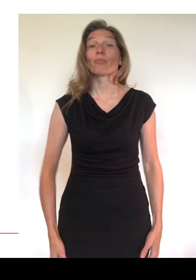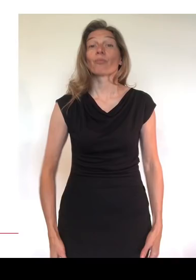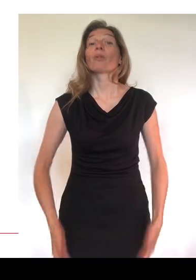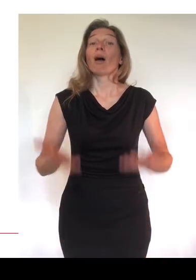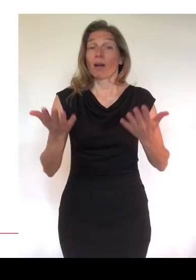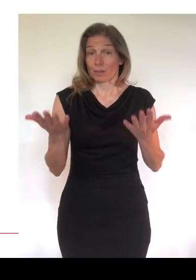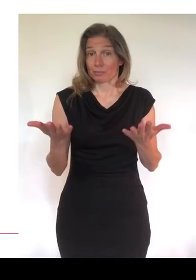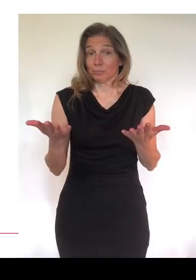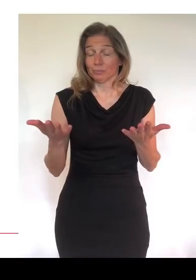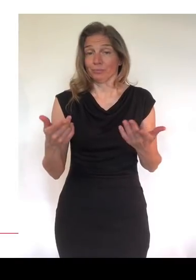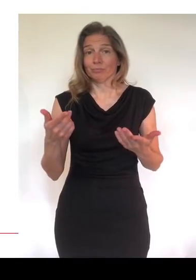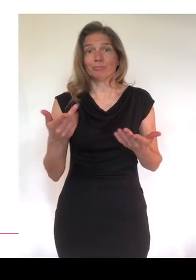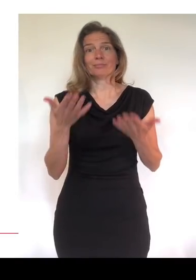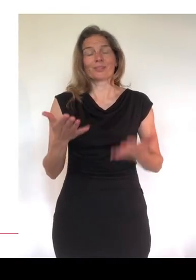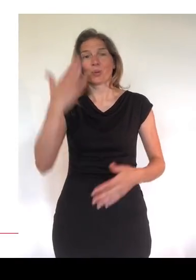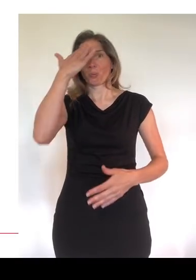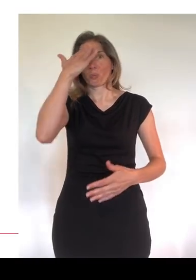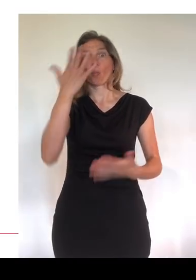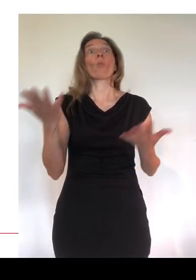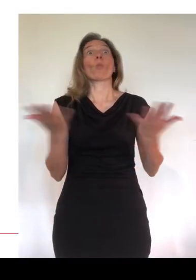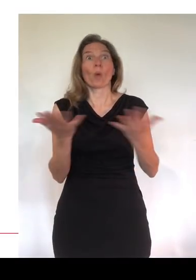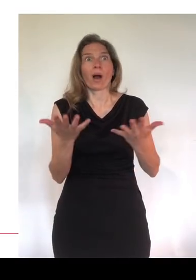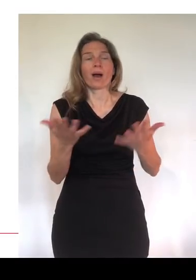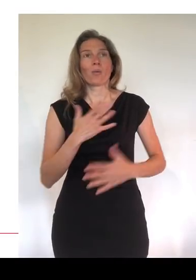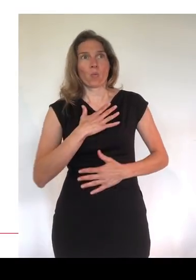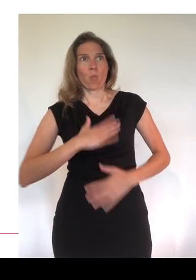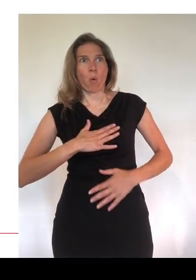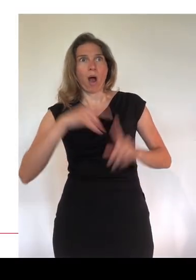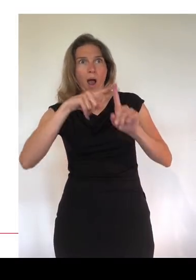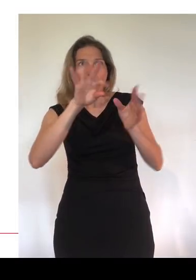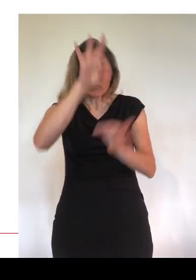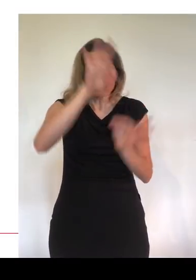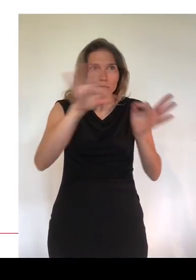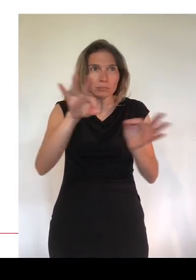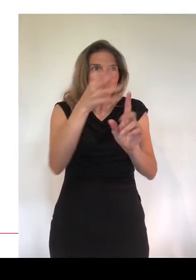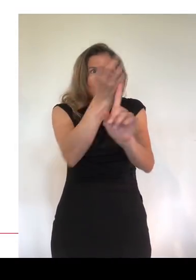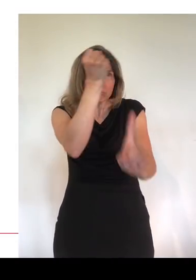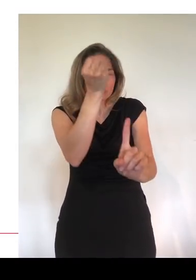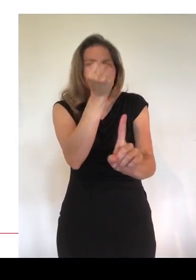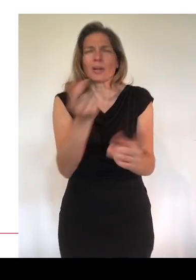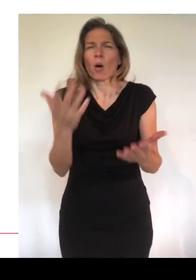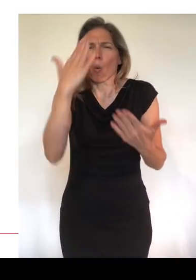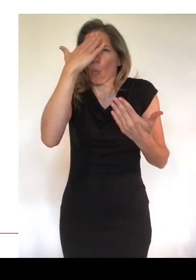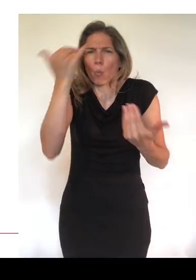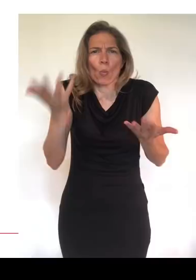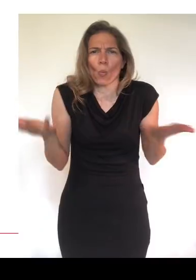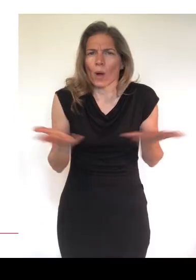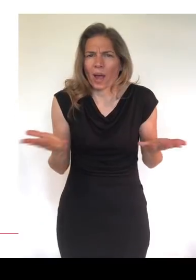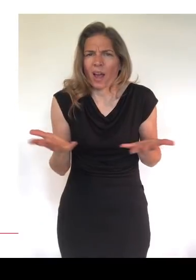now we know what we want to measure but why do we want to measure this so what